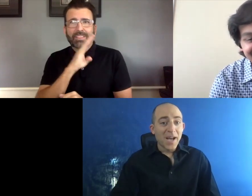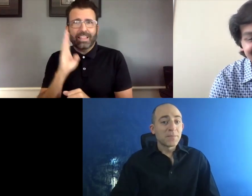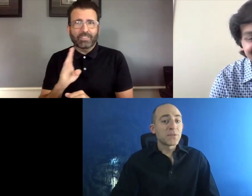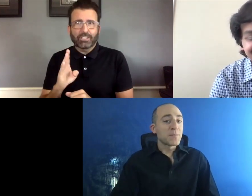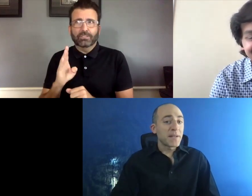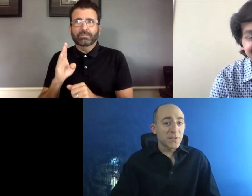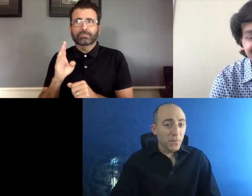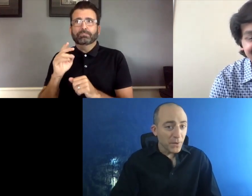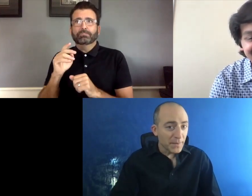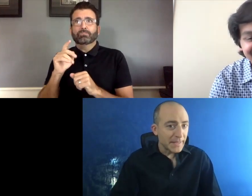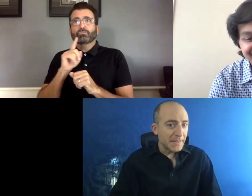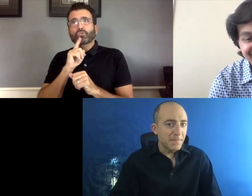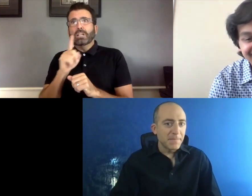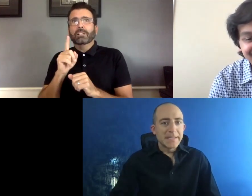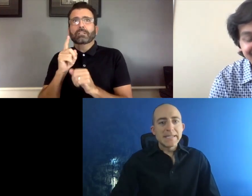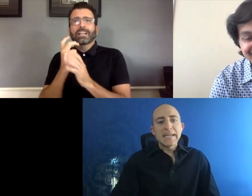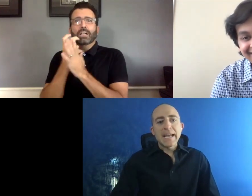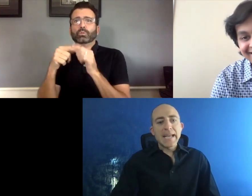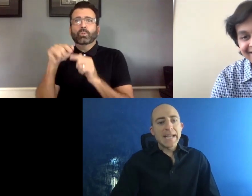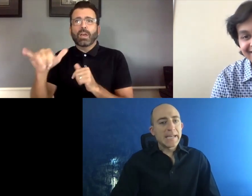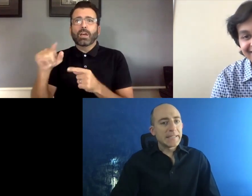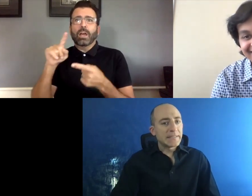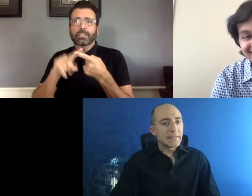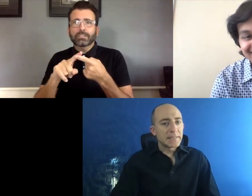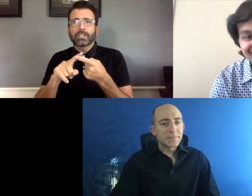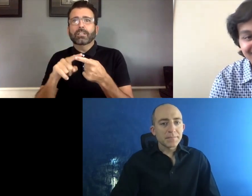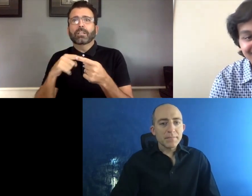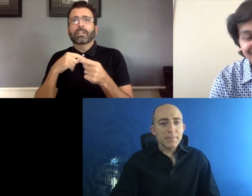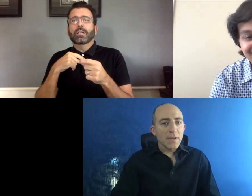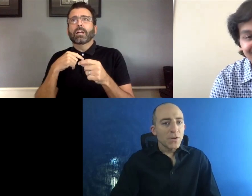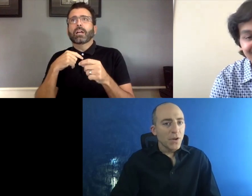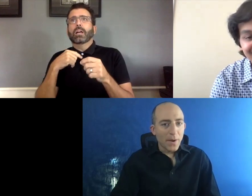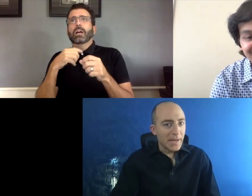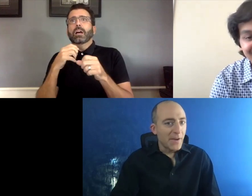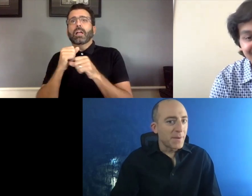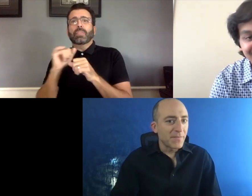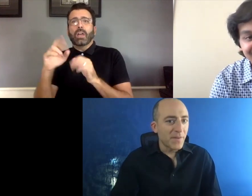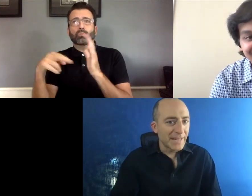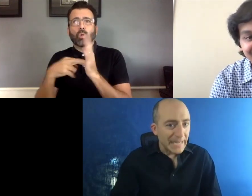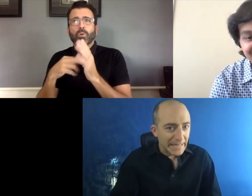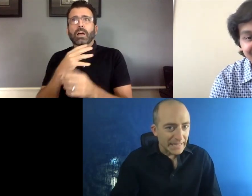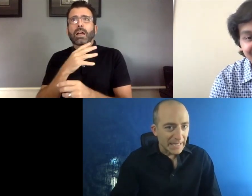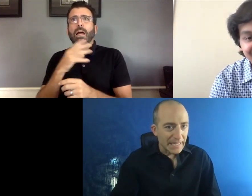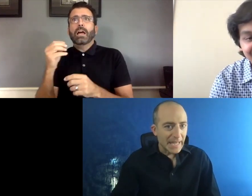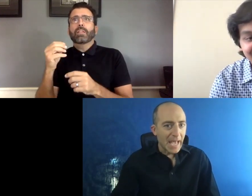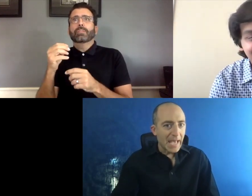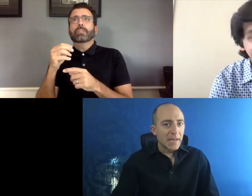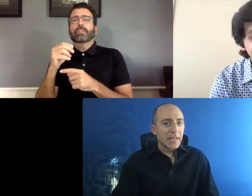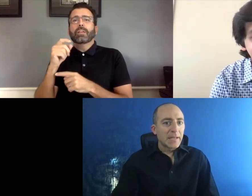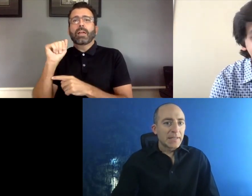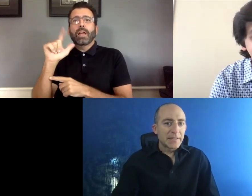So, it's amazing to work with him and, no I've never been involved in anything like that until